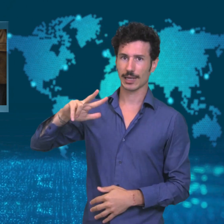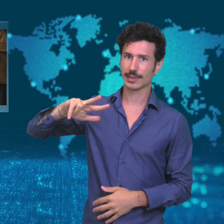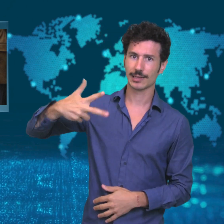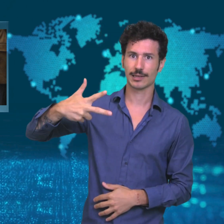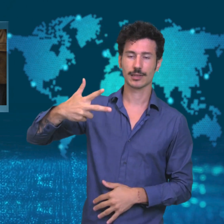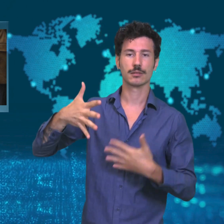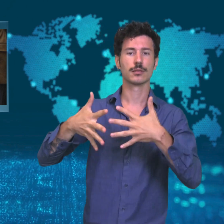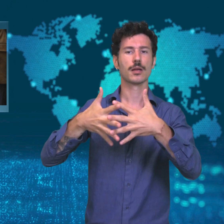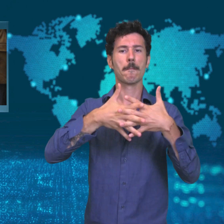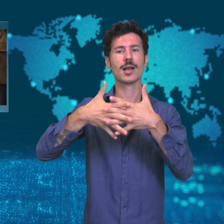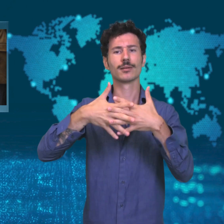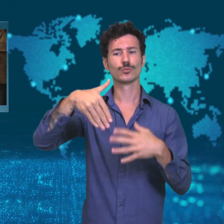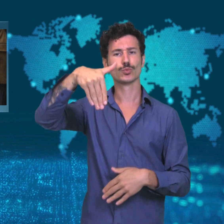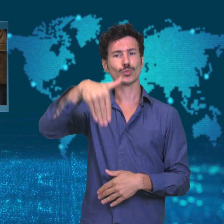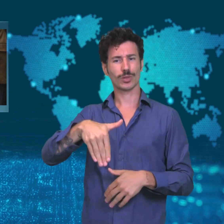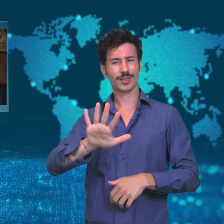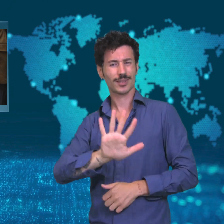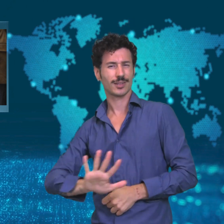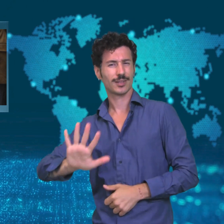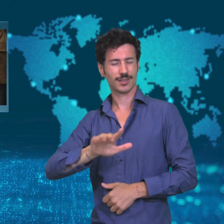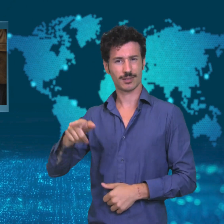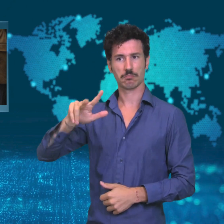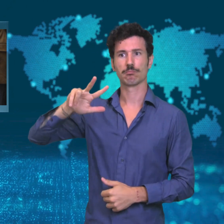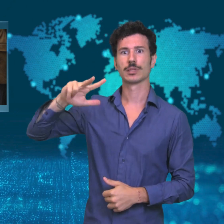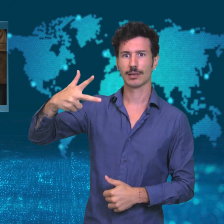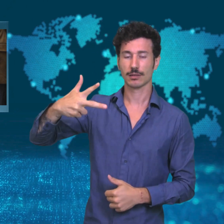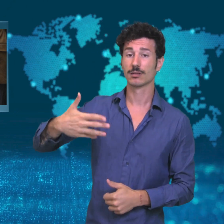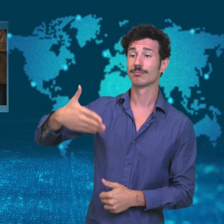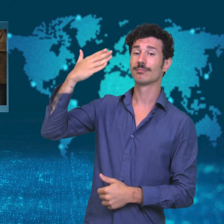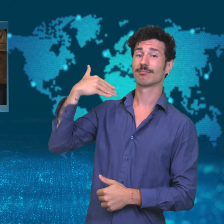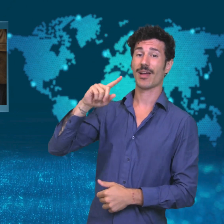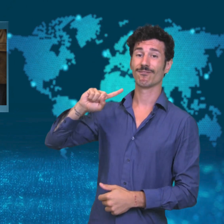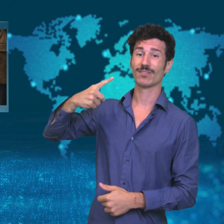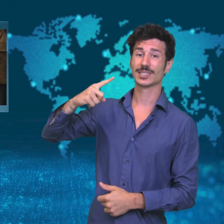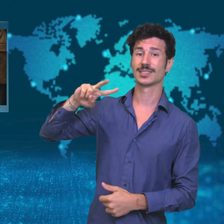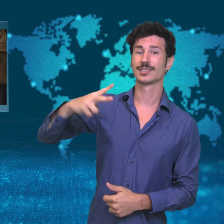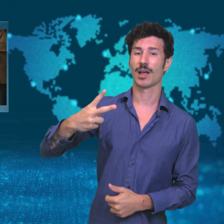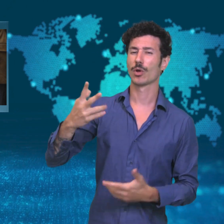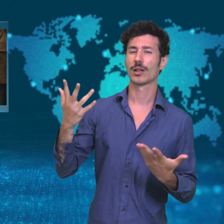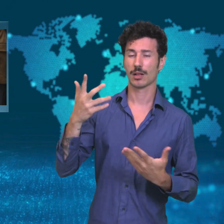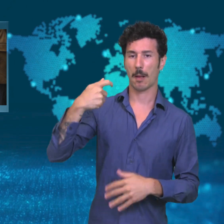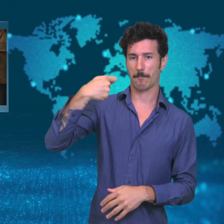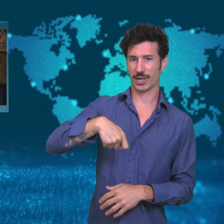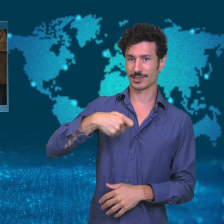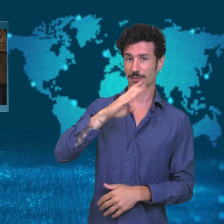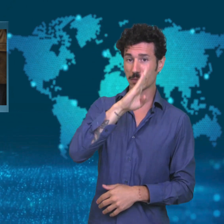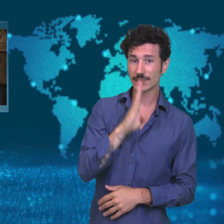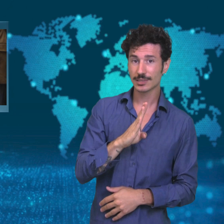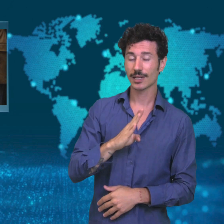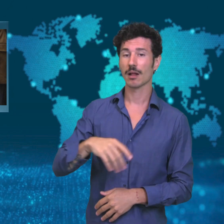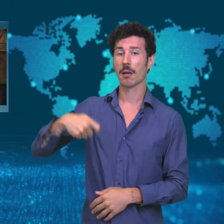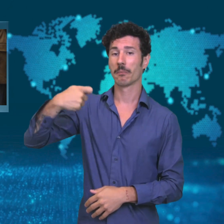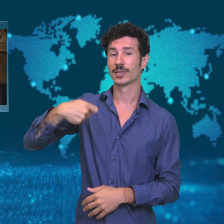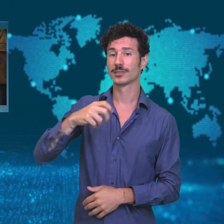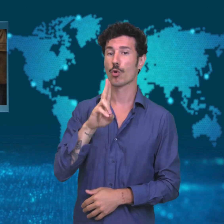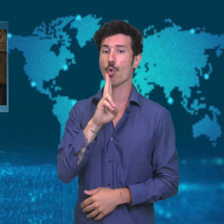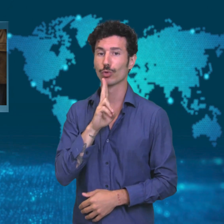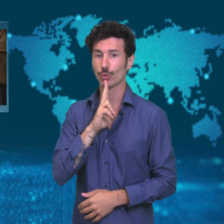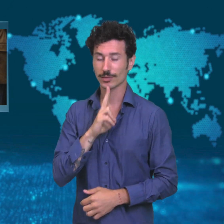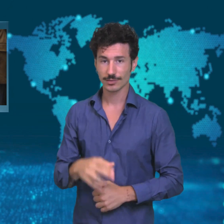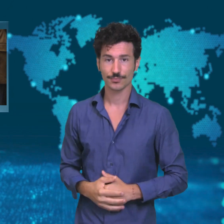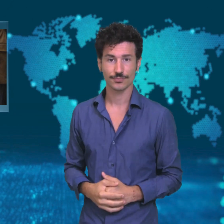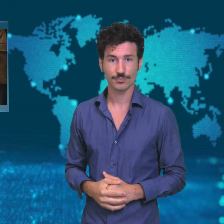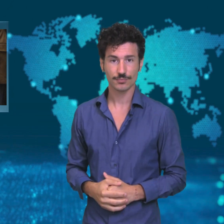became the third Latin American leader to test positive for the virus.